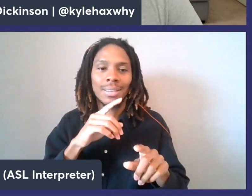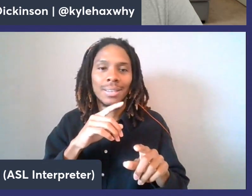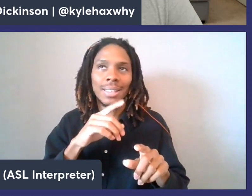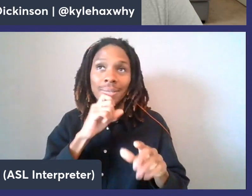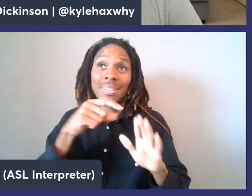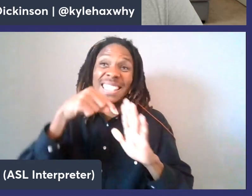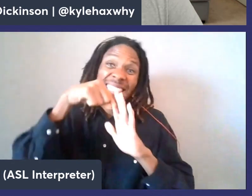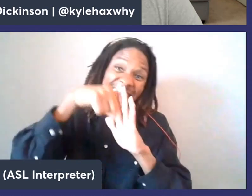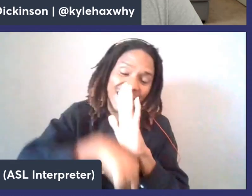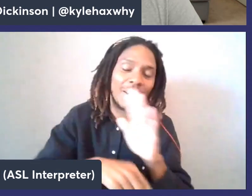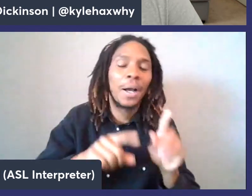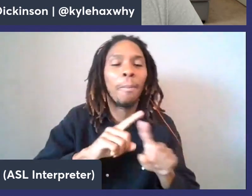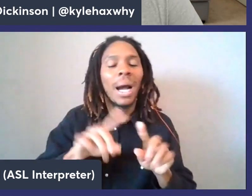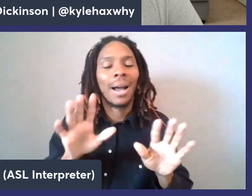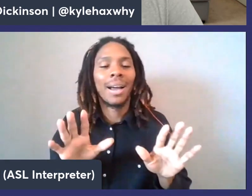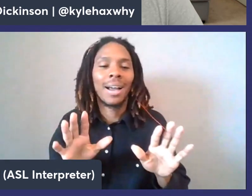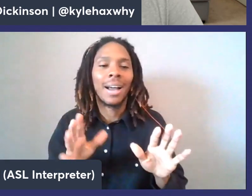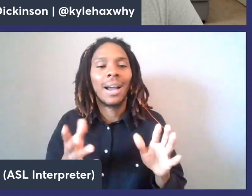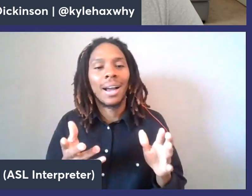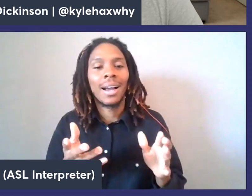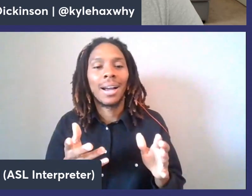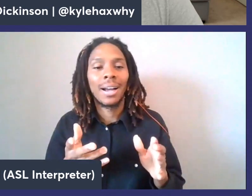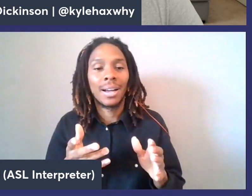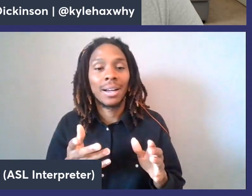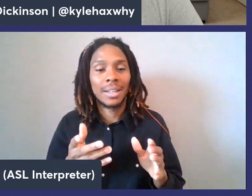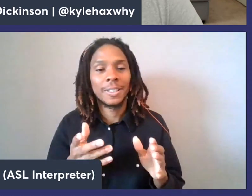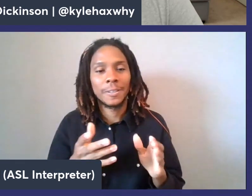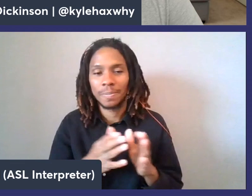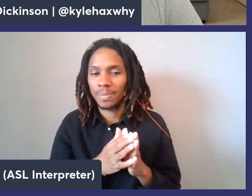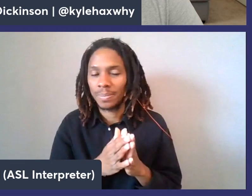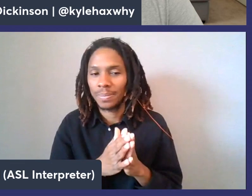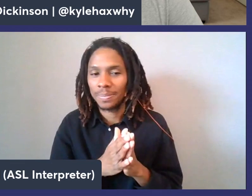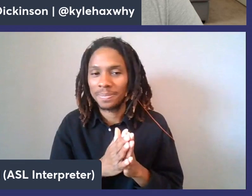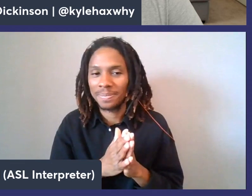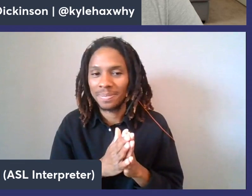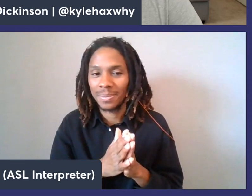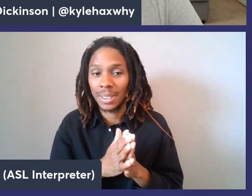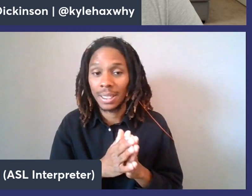but goes into where these languages or sentences